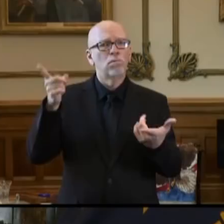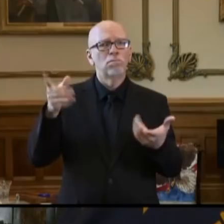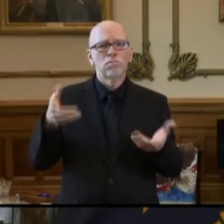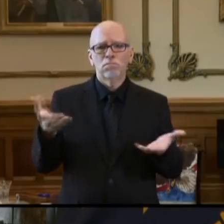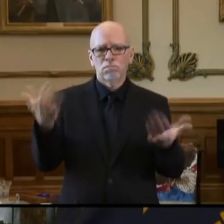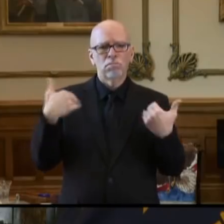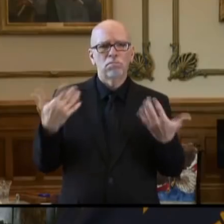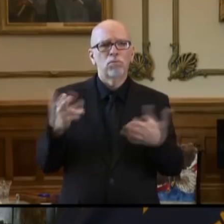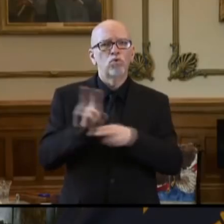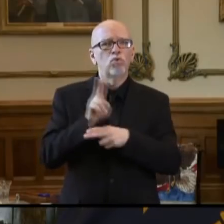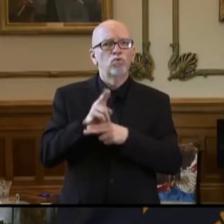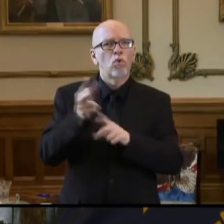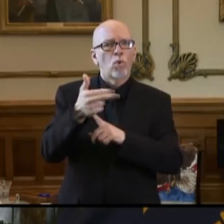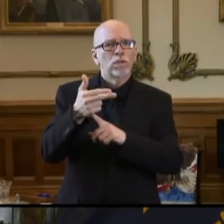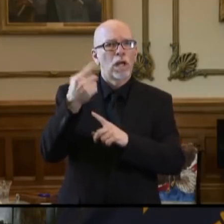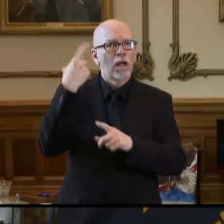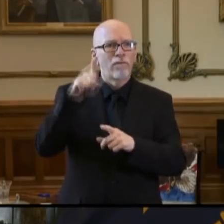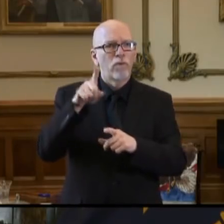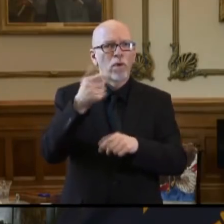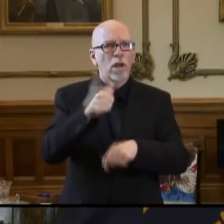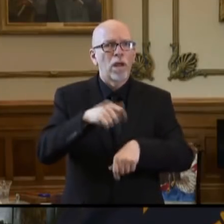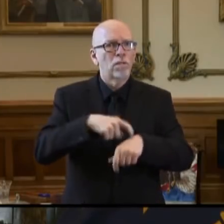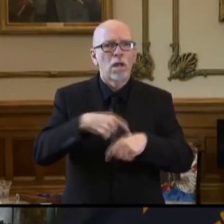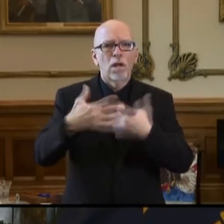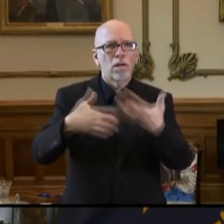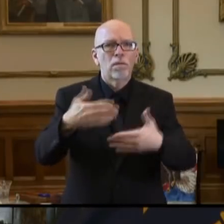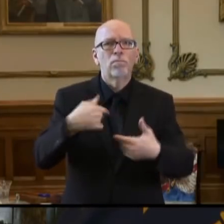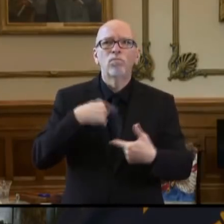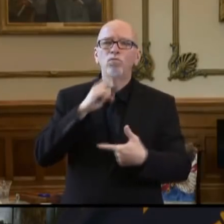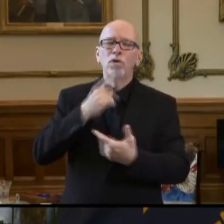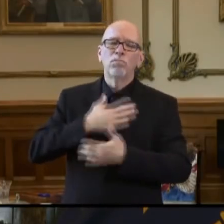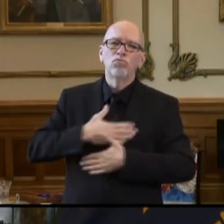GOT HOTELS ALL OVER THE STATE OF INDIANA WHO WHO HAVE SAID TO